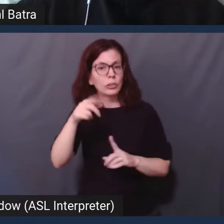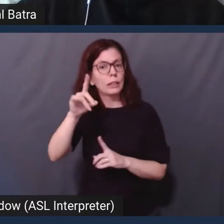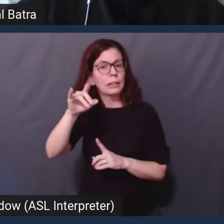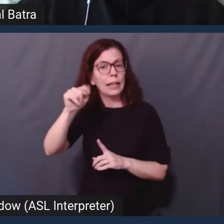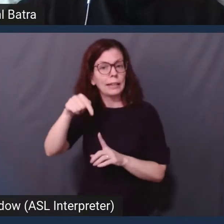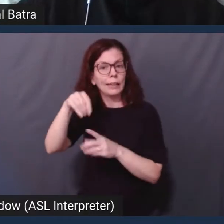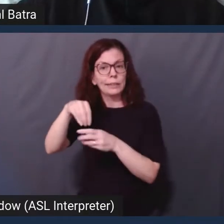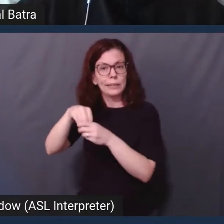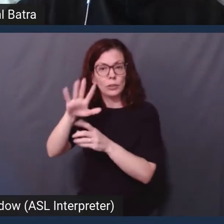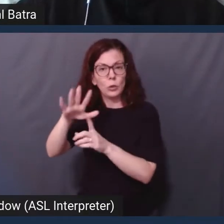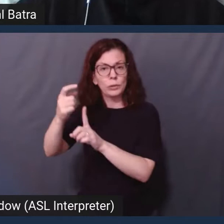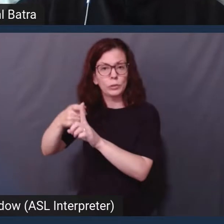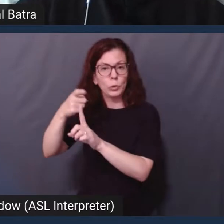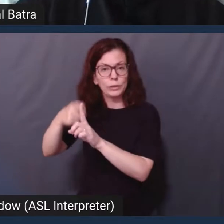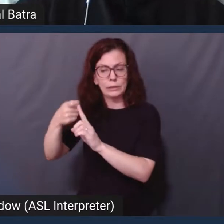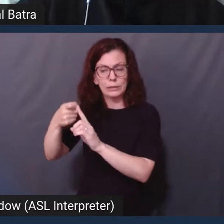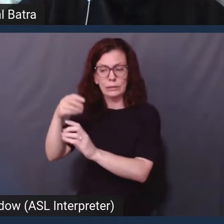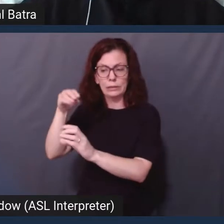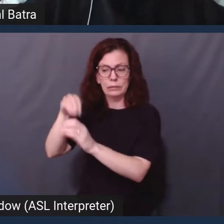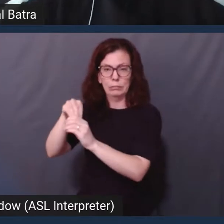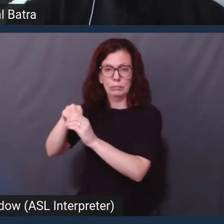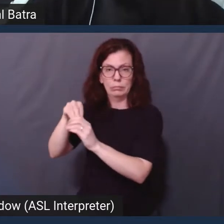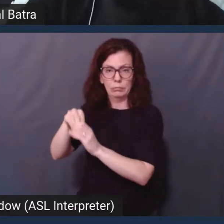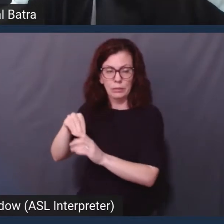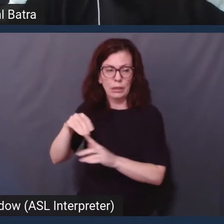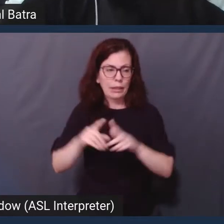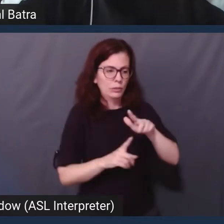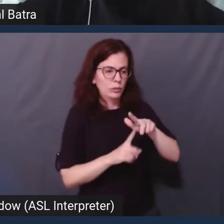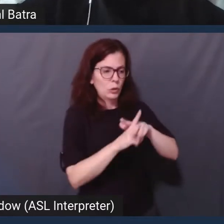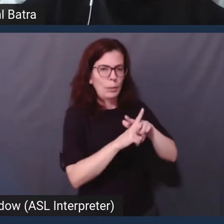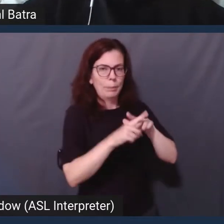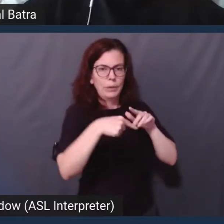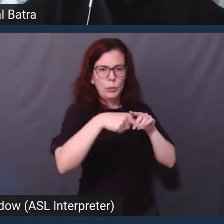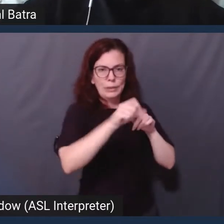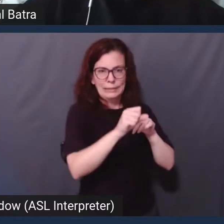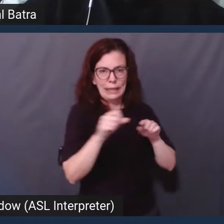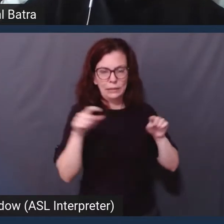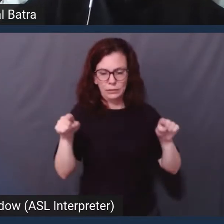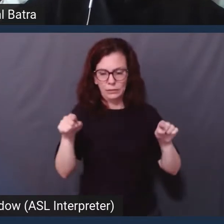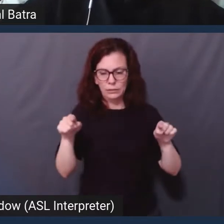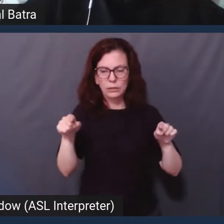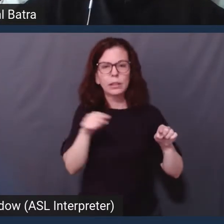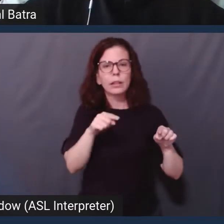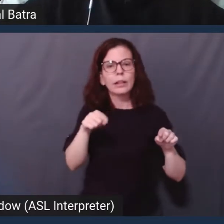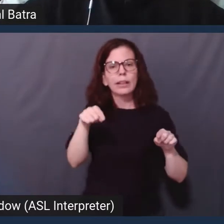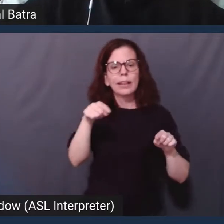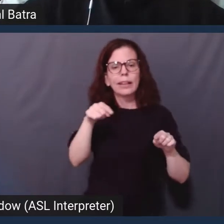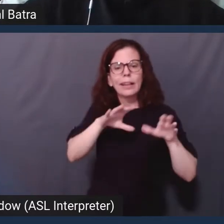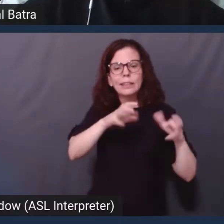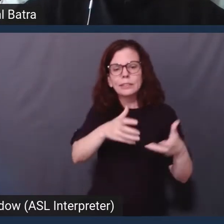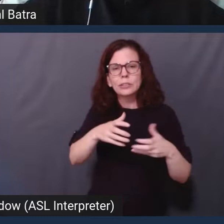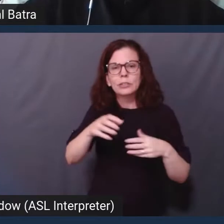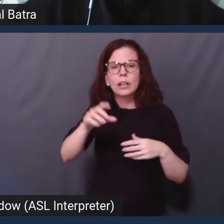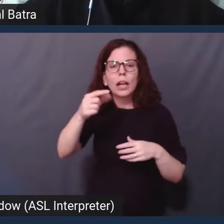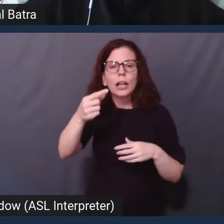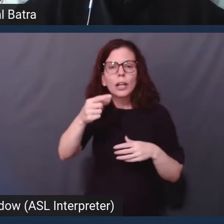and ultimately showing up in your QuickSight, in forms of graphs or dashboards or visualization,